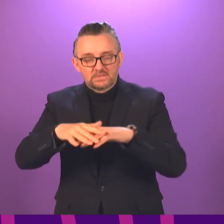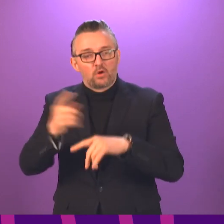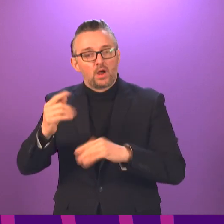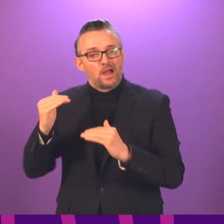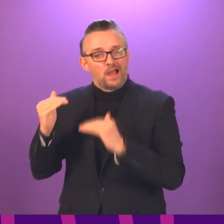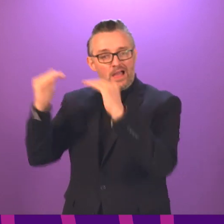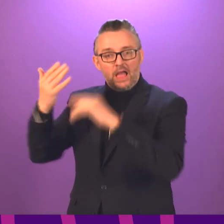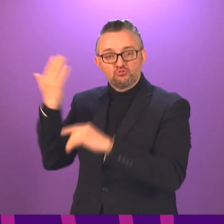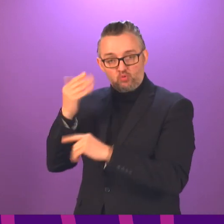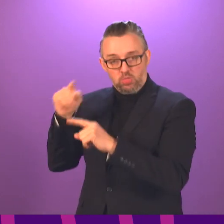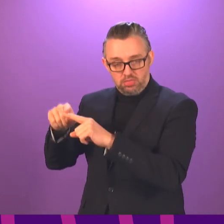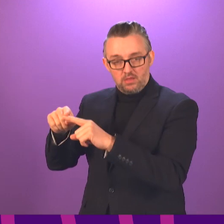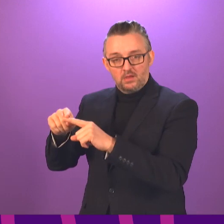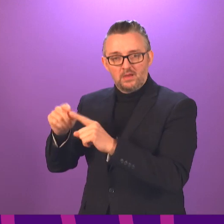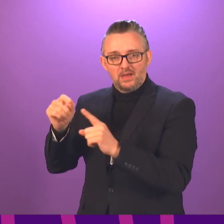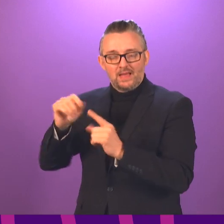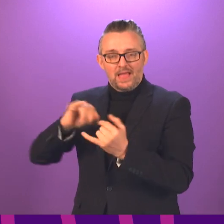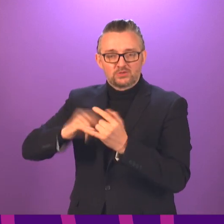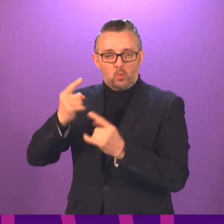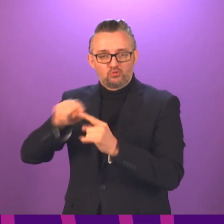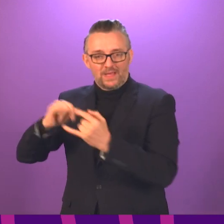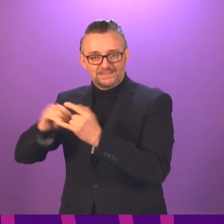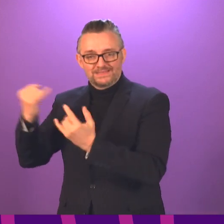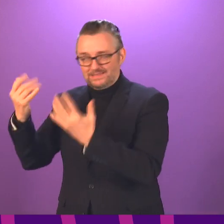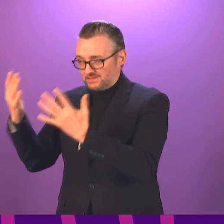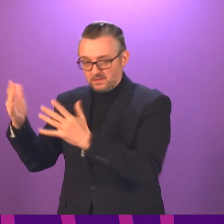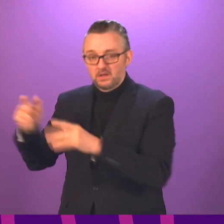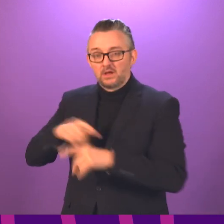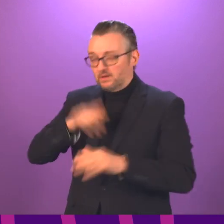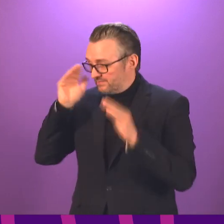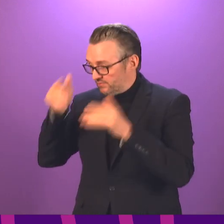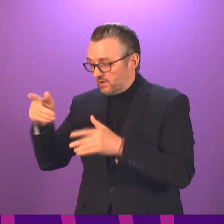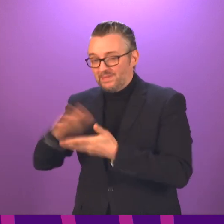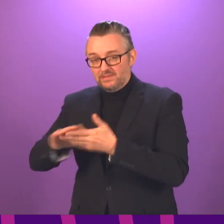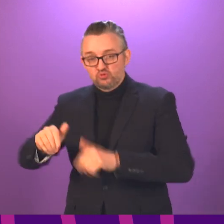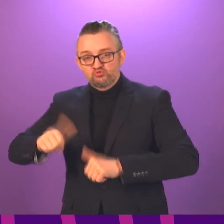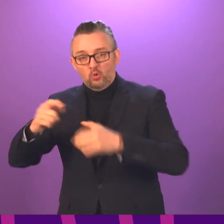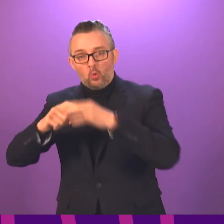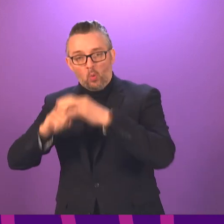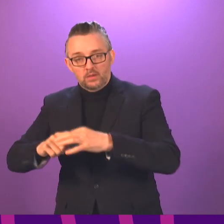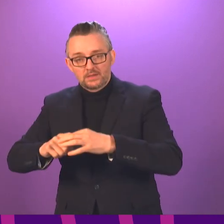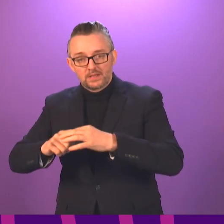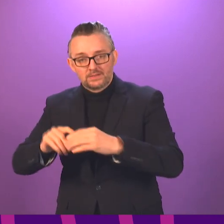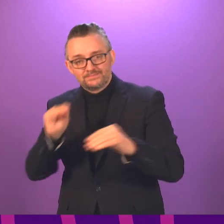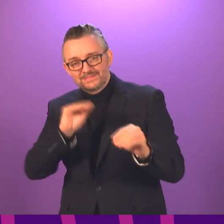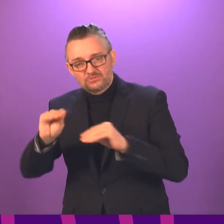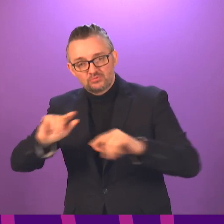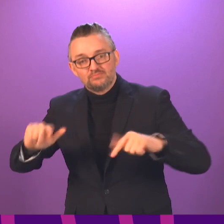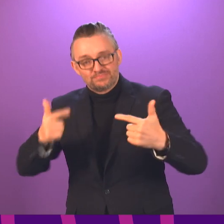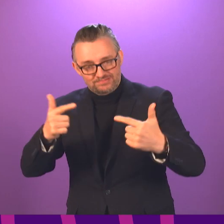schools, and we continue to work with schools and local authorities to ensure that that is of the quality that young people and their parents expect.